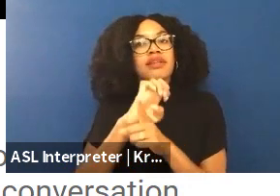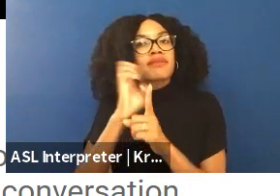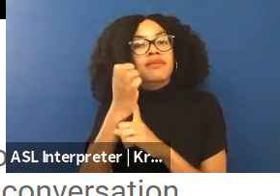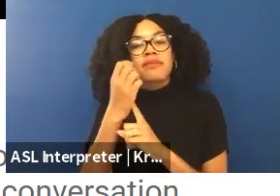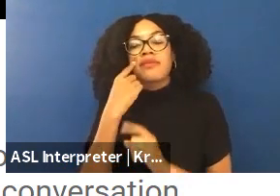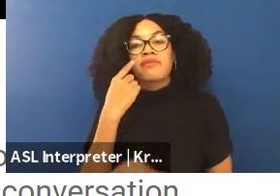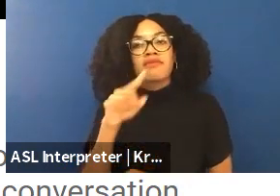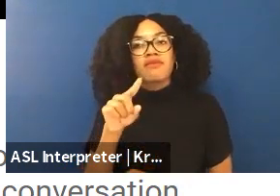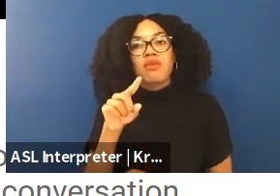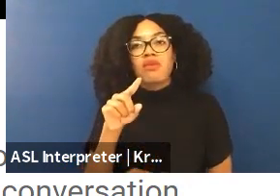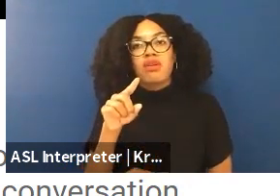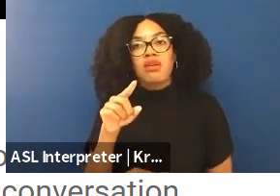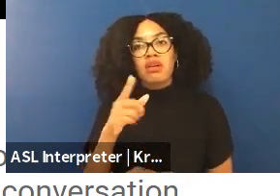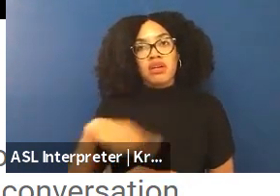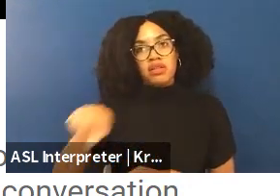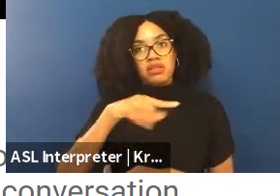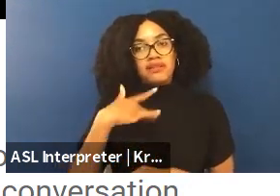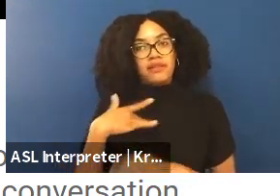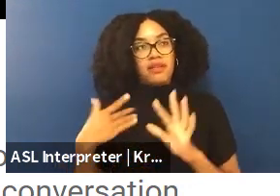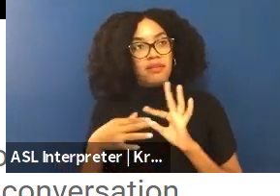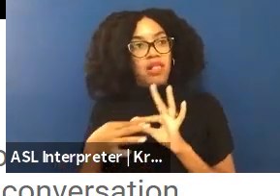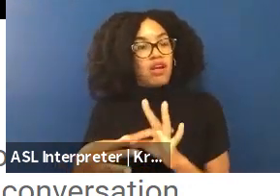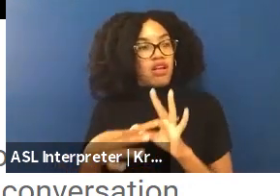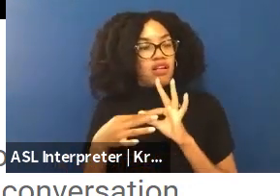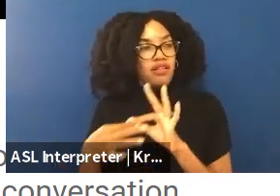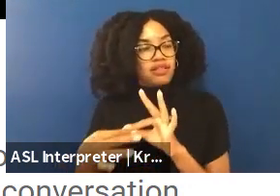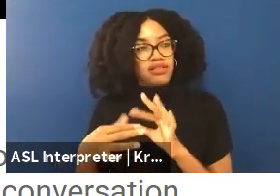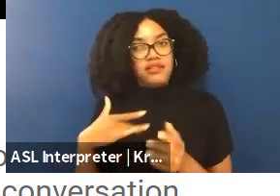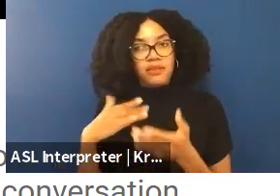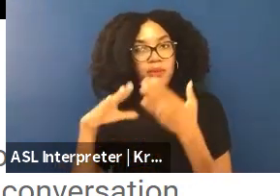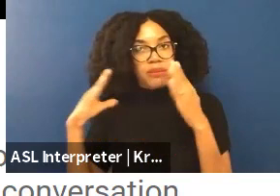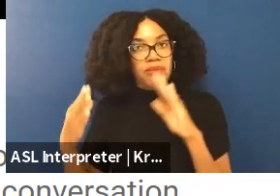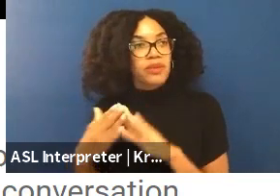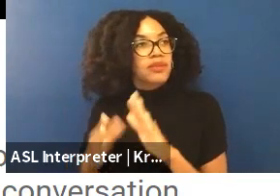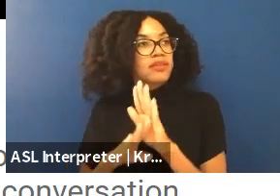there's a sense of belonging, and there's a sense of community, and we are very